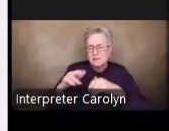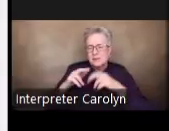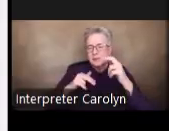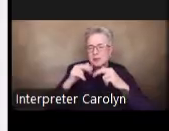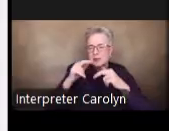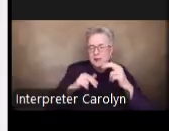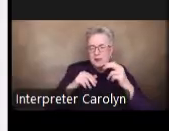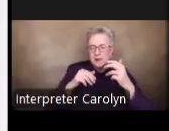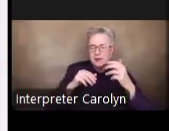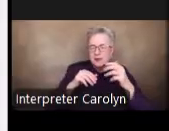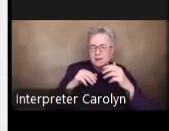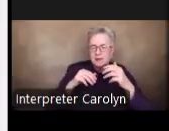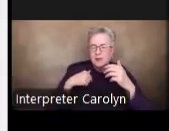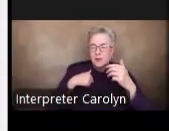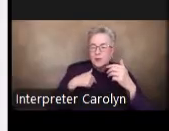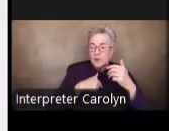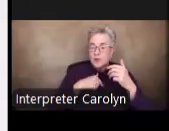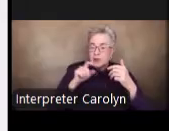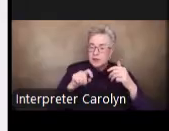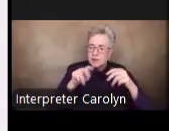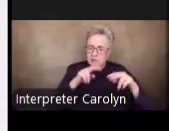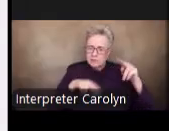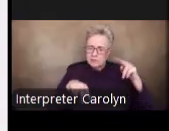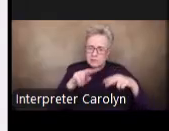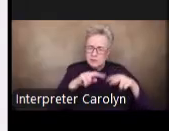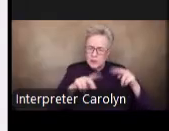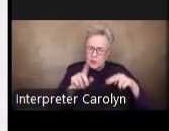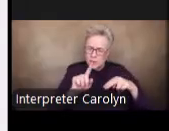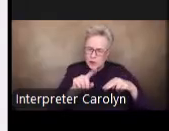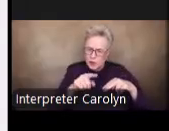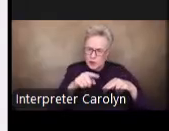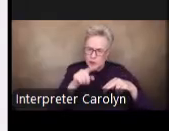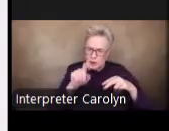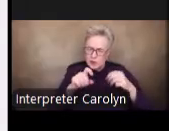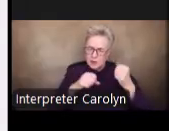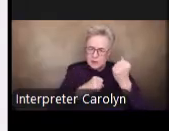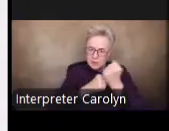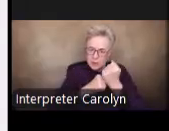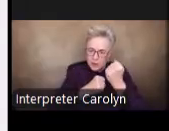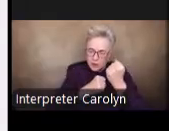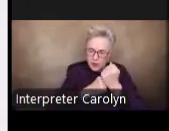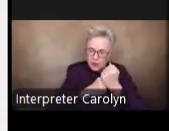just figure out where the structure needs support and provide the right materials and expertise to strengthen it.